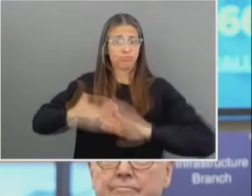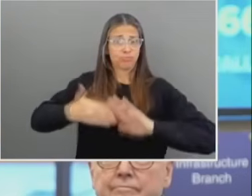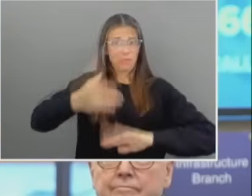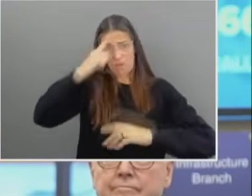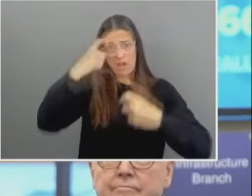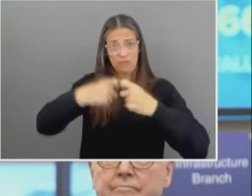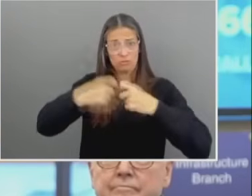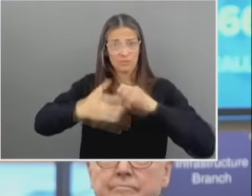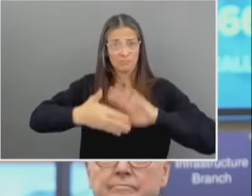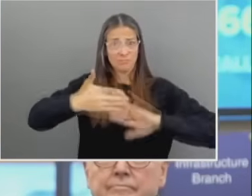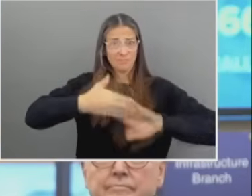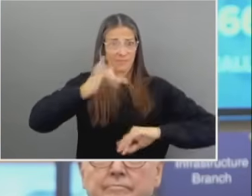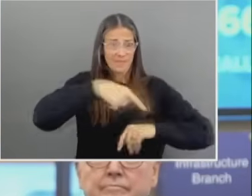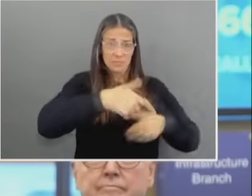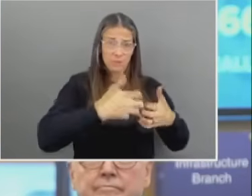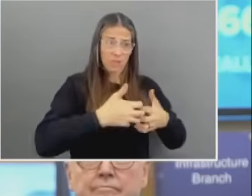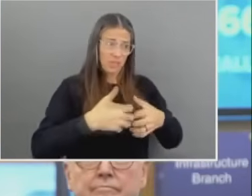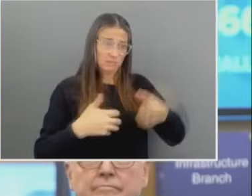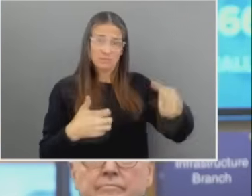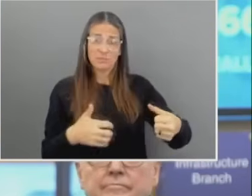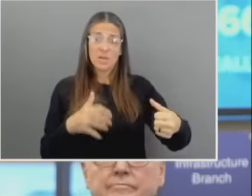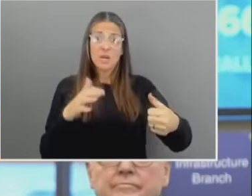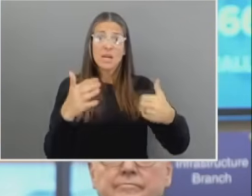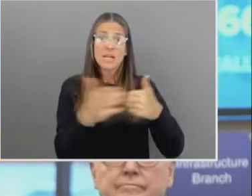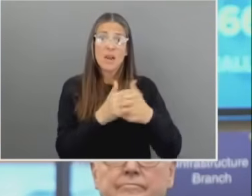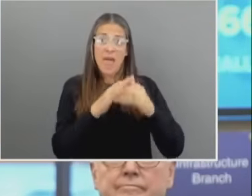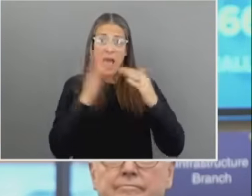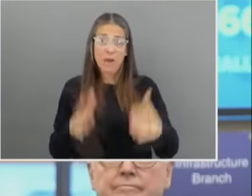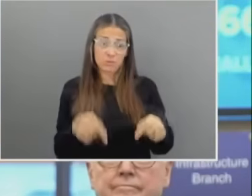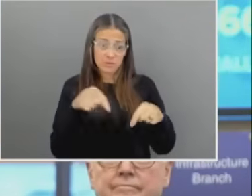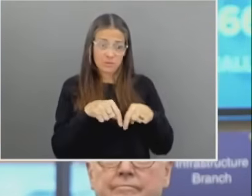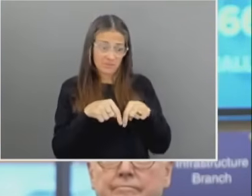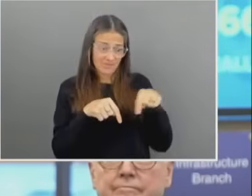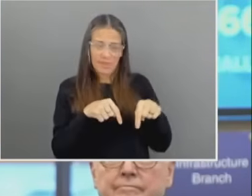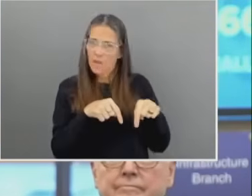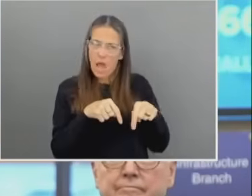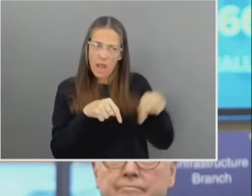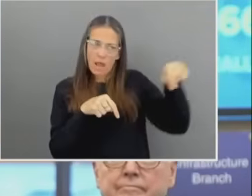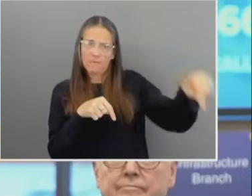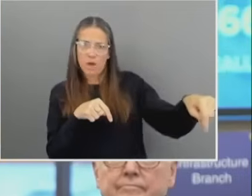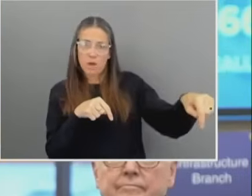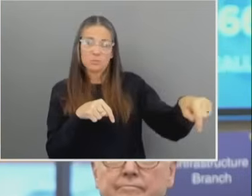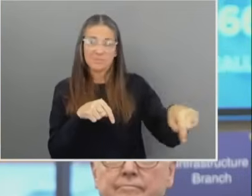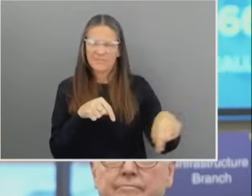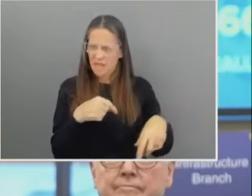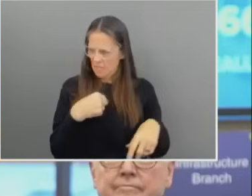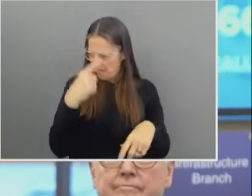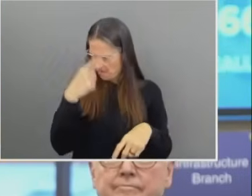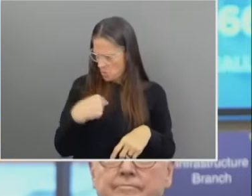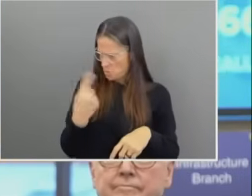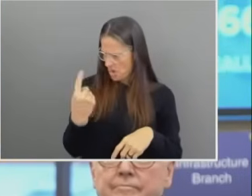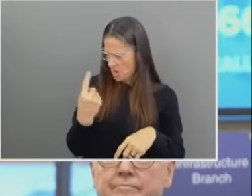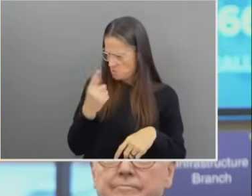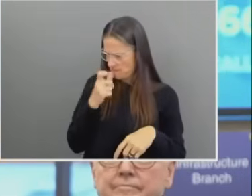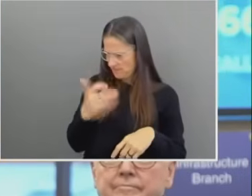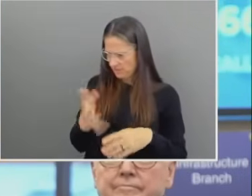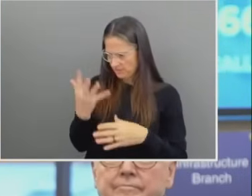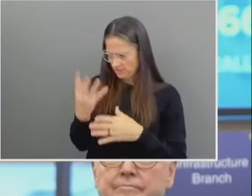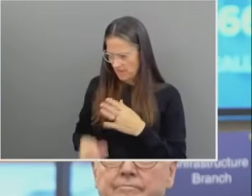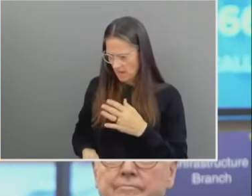IF YOU USE A GENERATOR, MOVE IT OUT. I’M CONCERNED THAT THAT WE ARE INVESTIGATING AT LEAST ONE FATALITY.